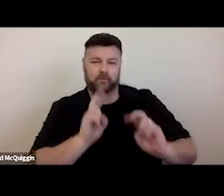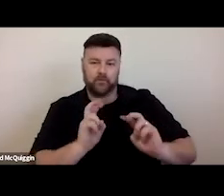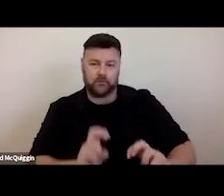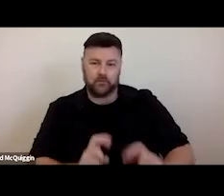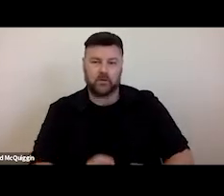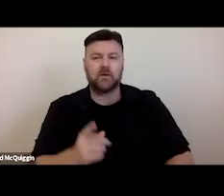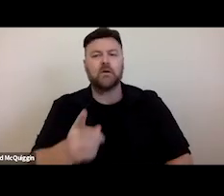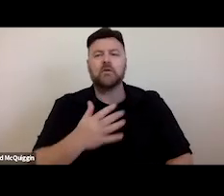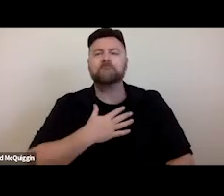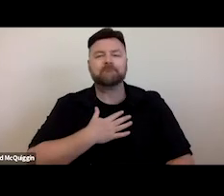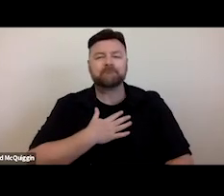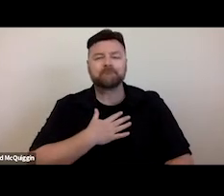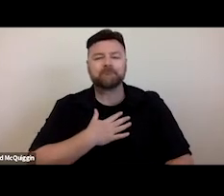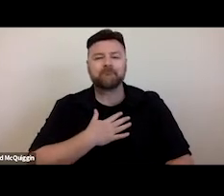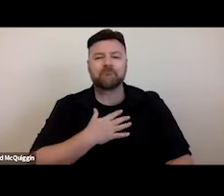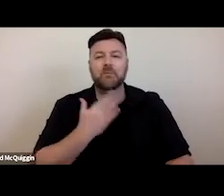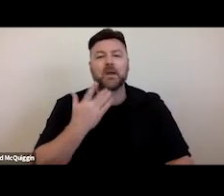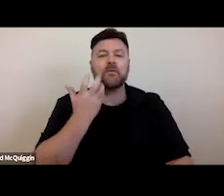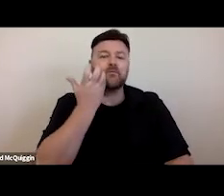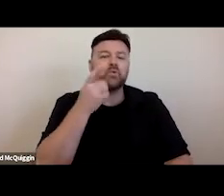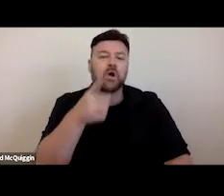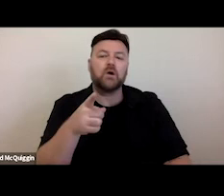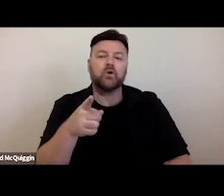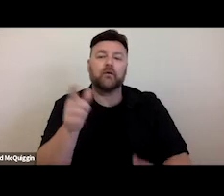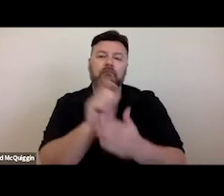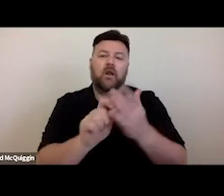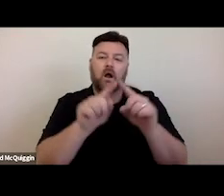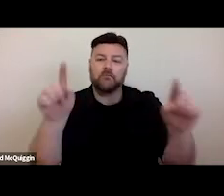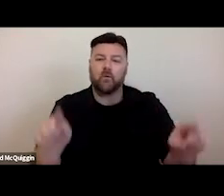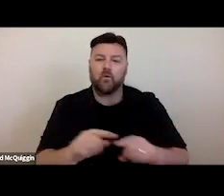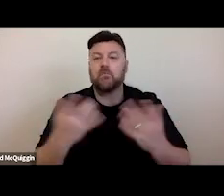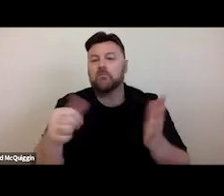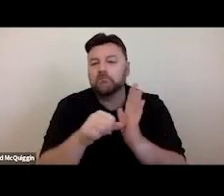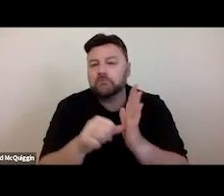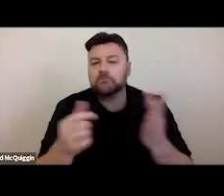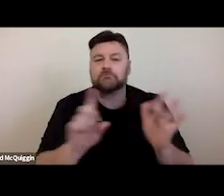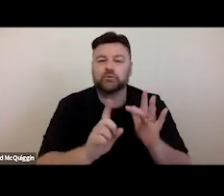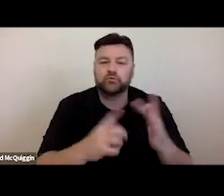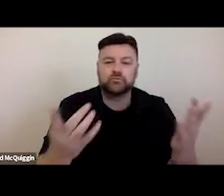time you fill in a form for your insurance or mortgage, or health, or